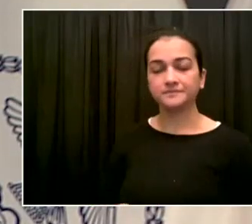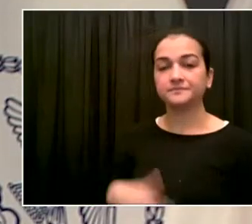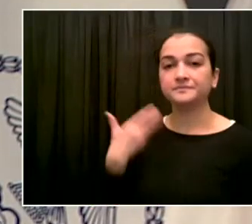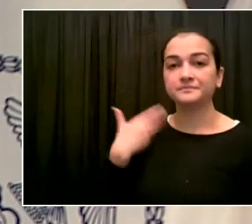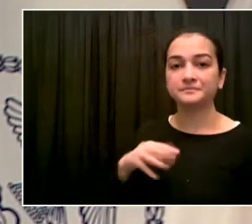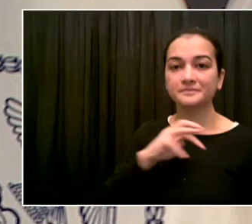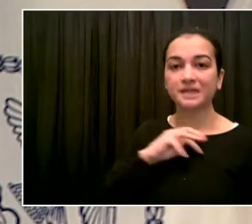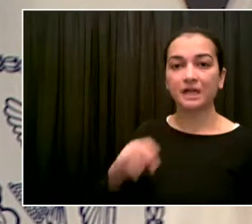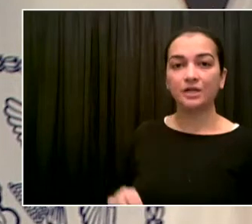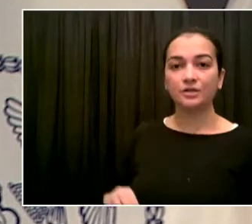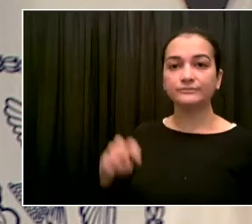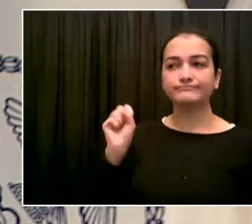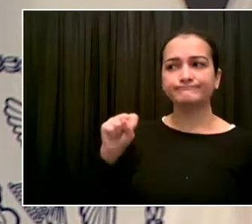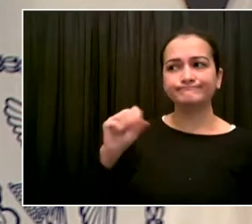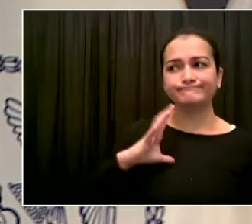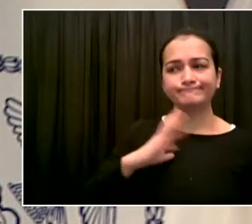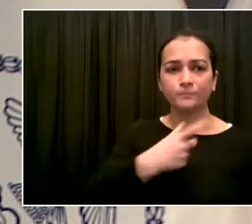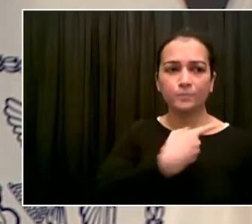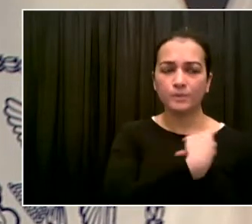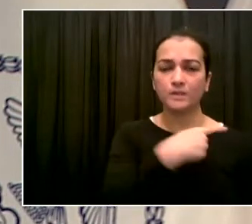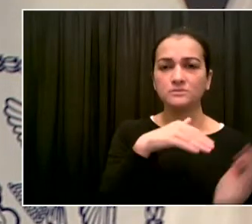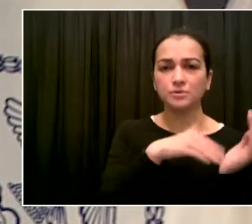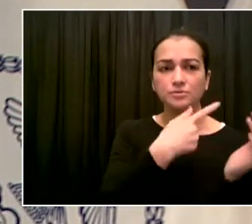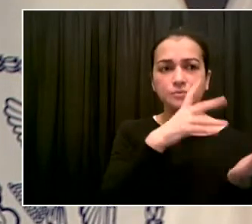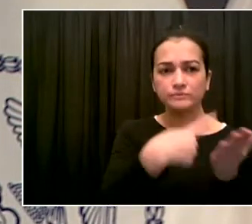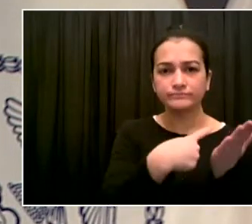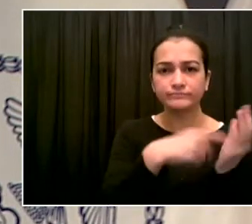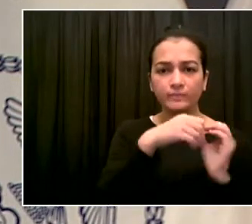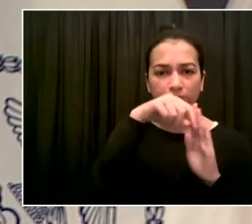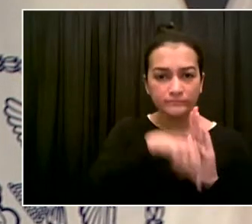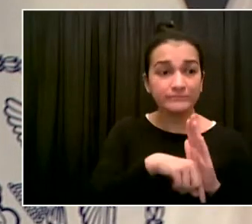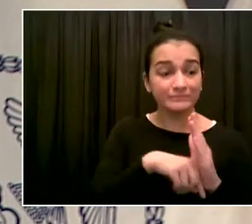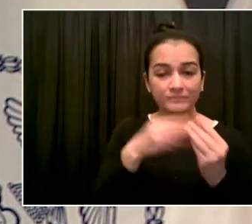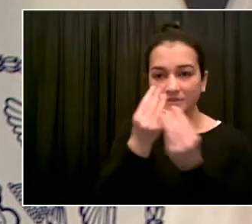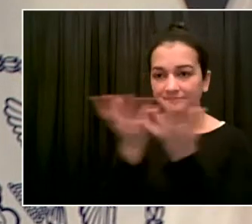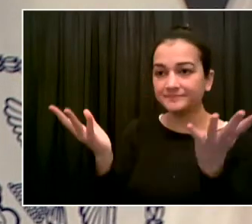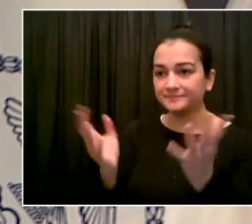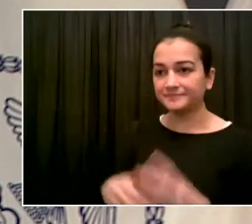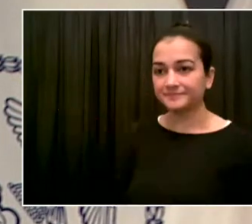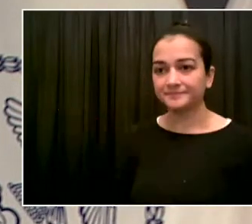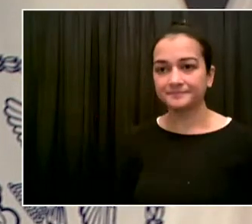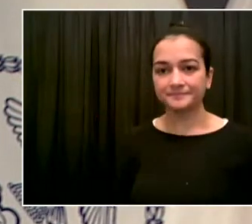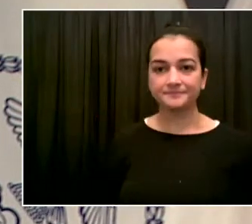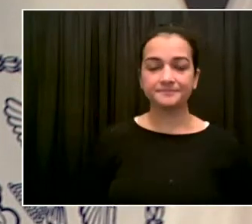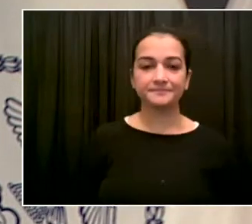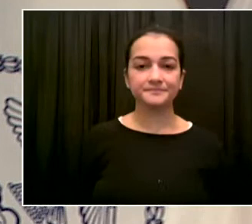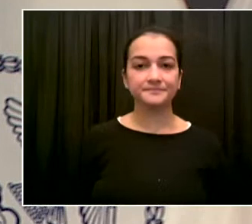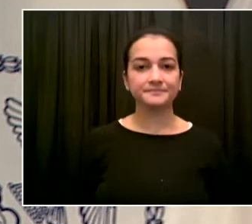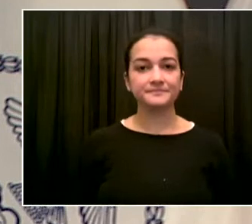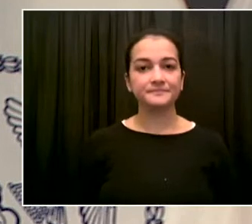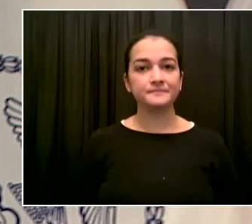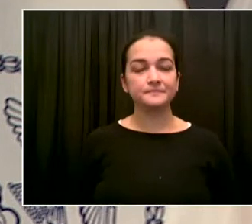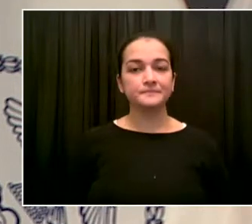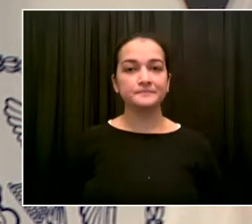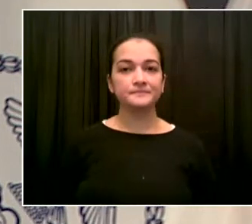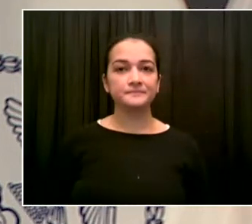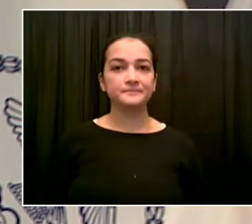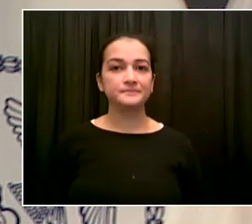FOLLOW-UP. BOTH OF US NEED TO FIND OUT WHAT IS GOING ON